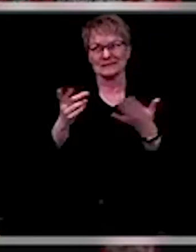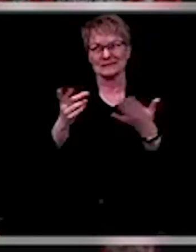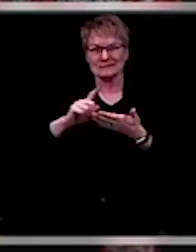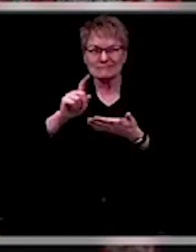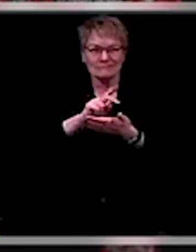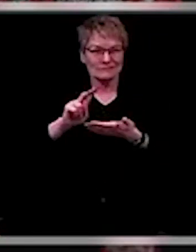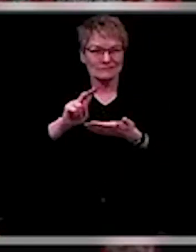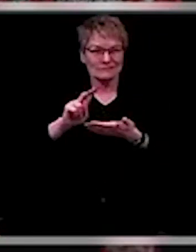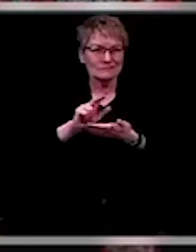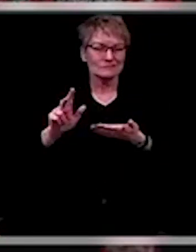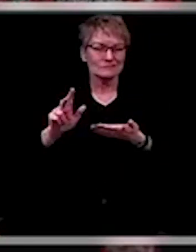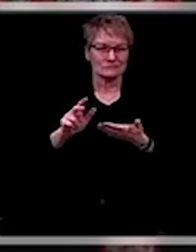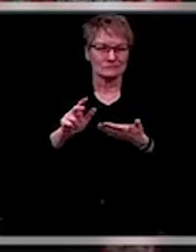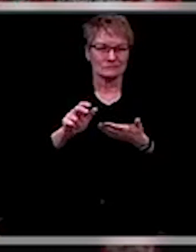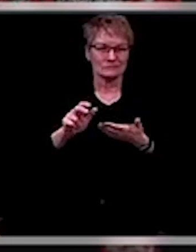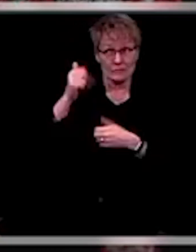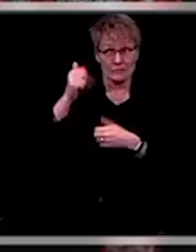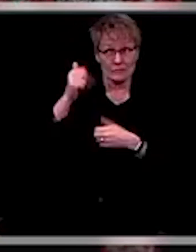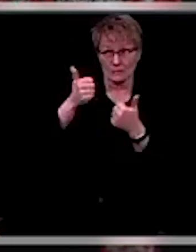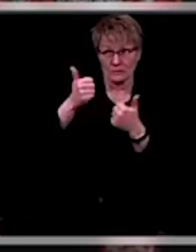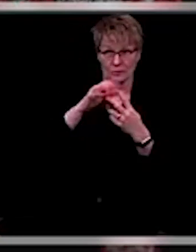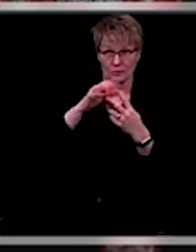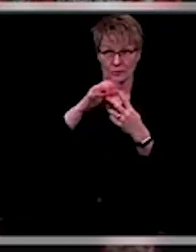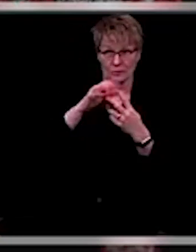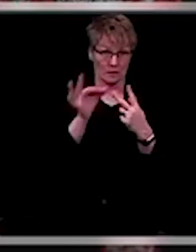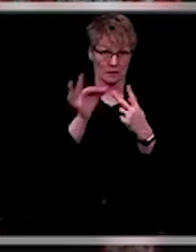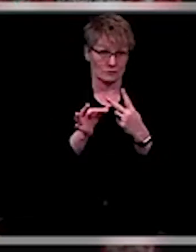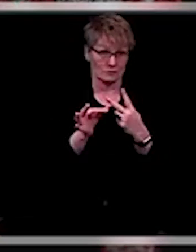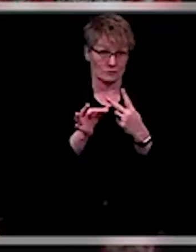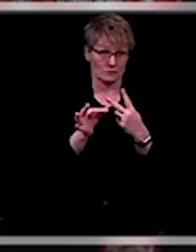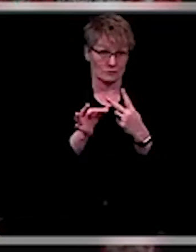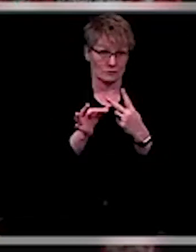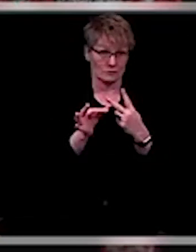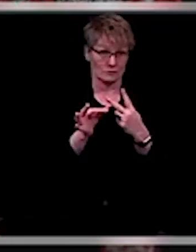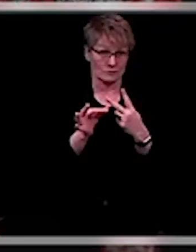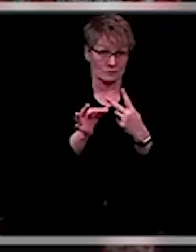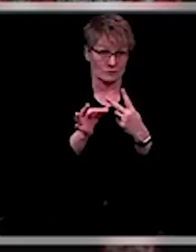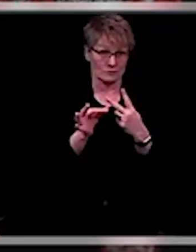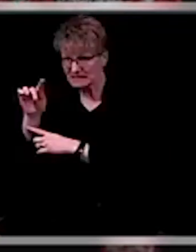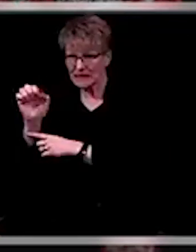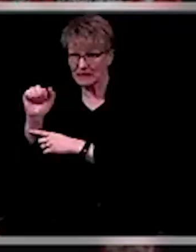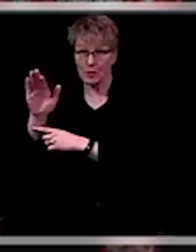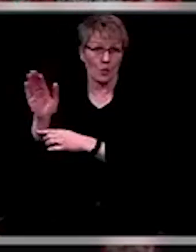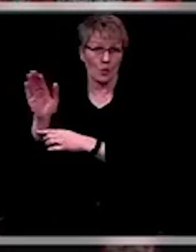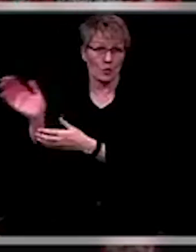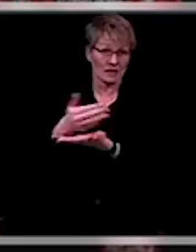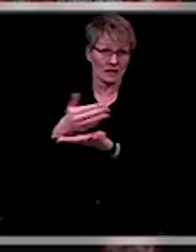sure which of those options we will get, but we're, really looking forward to at least that